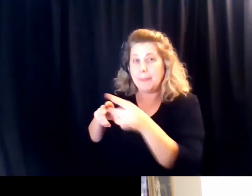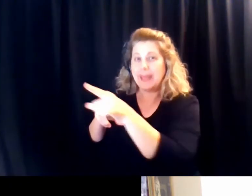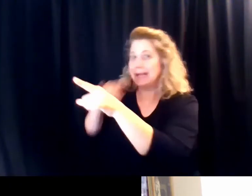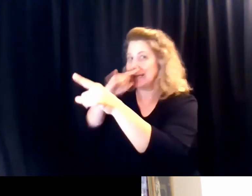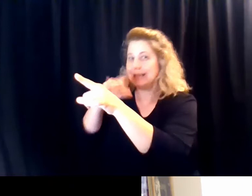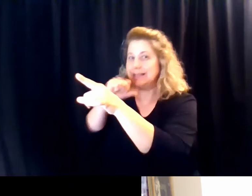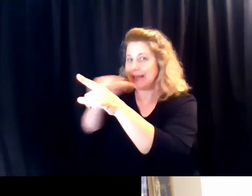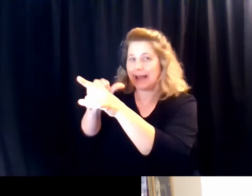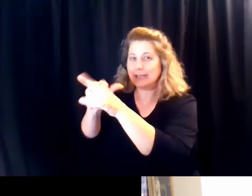Judith Heumann: What are your hopes.